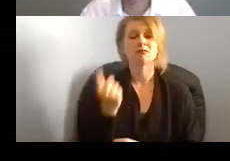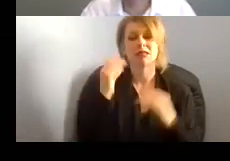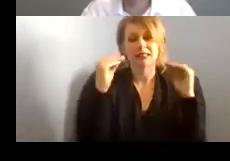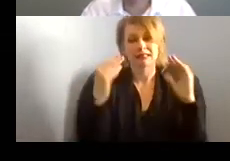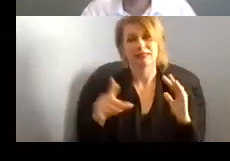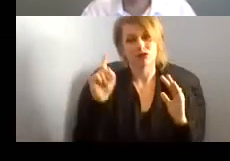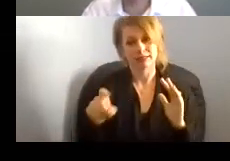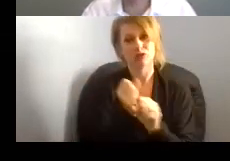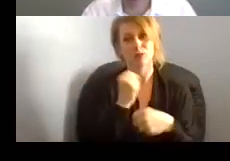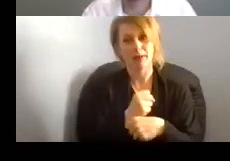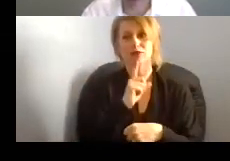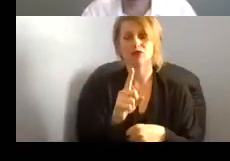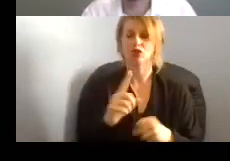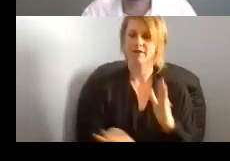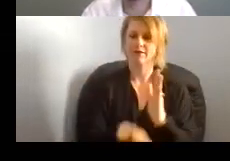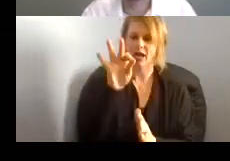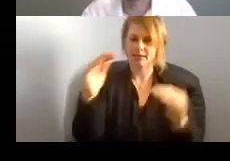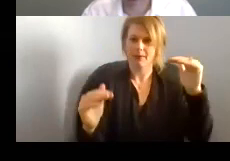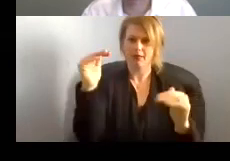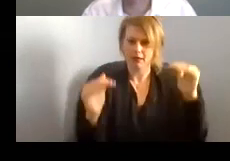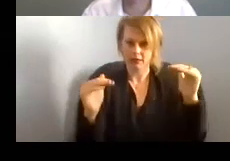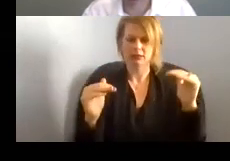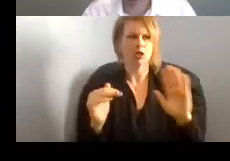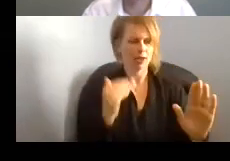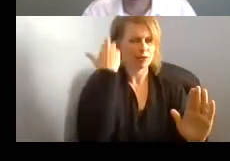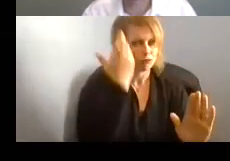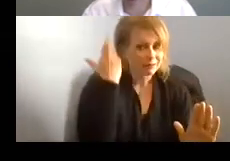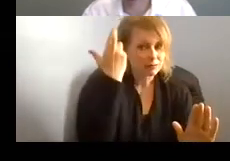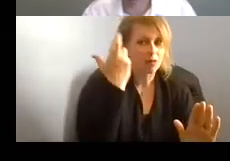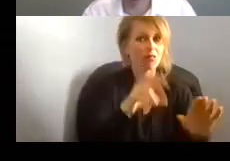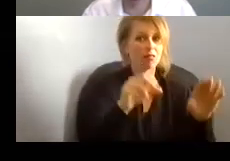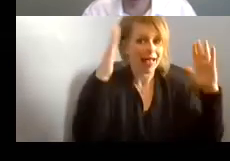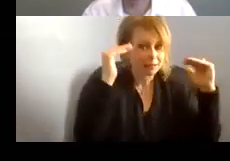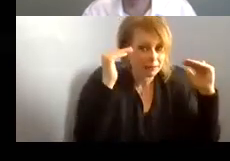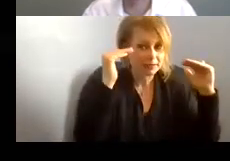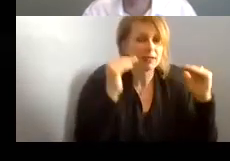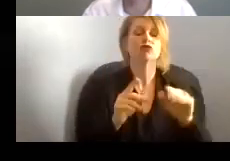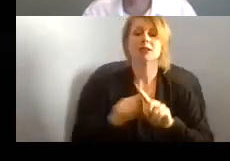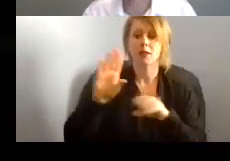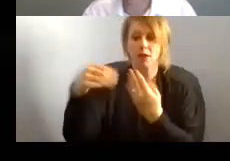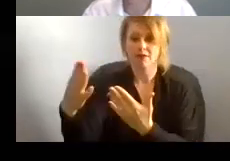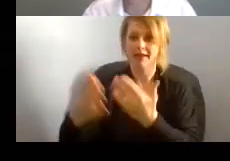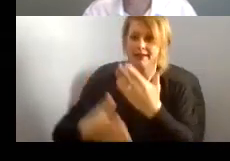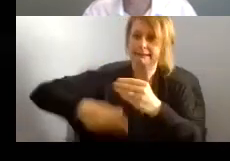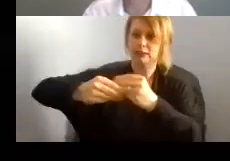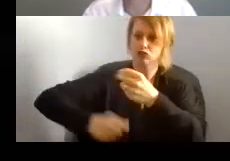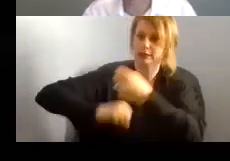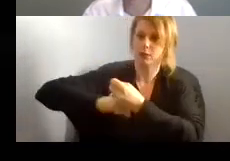a balance between maintaining reasonable expectations and being ready to provide additional support and accommodations for grieving students.